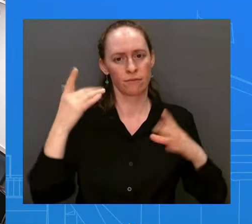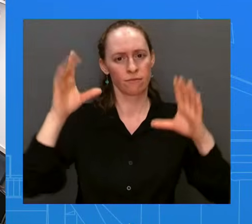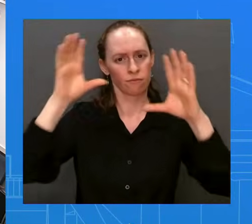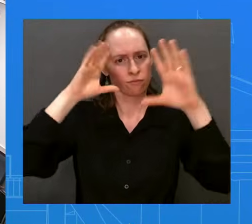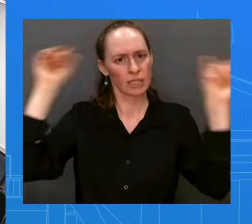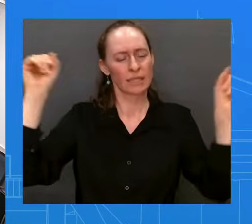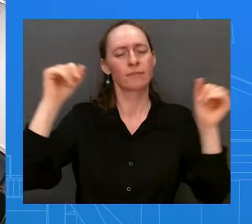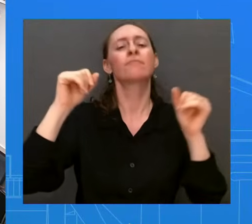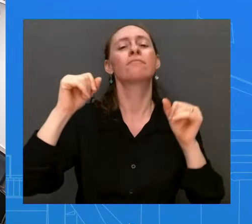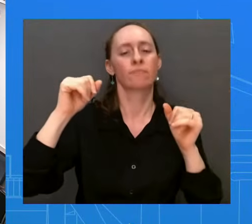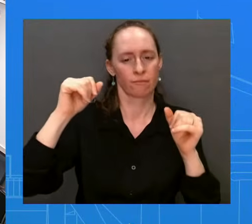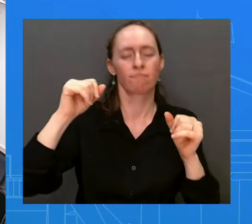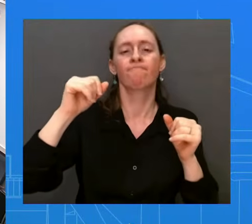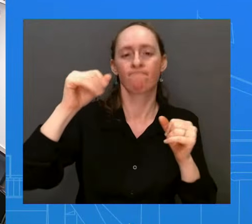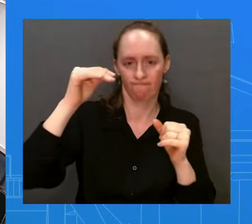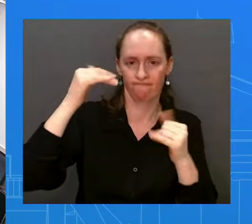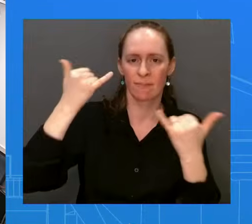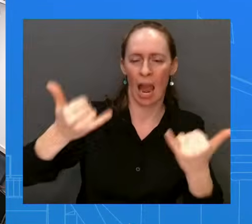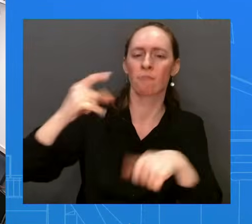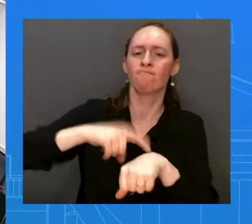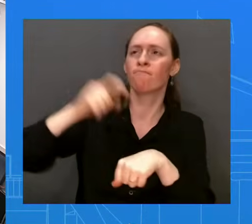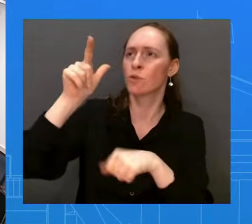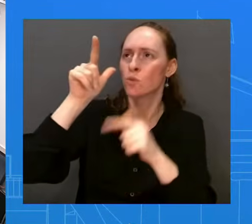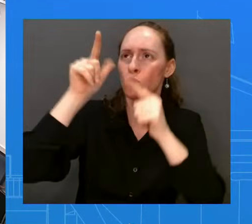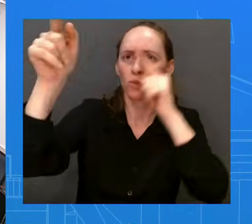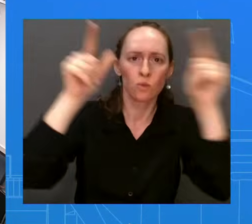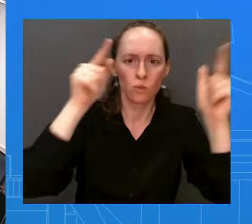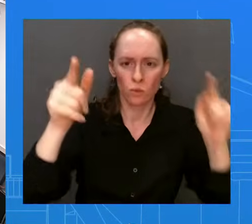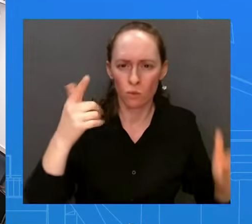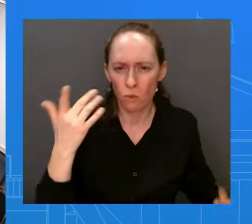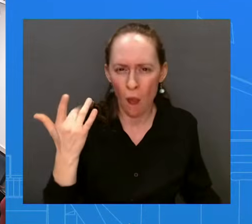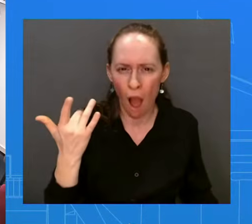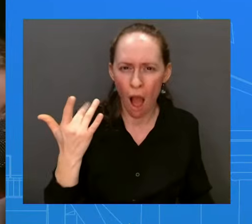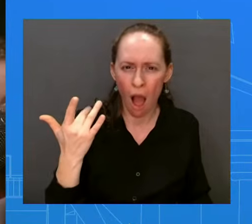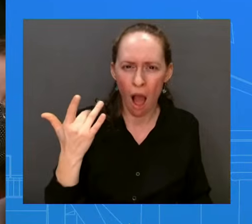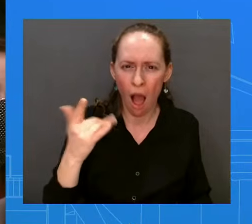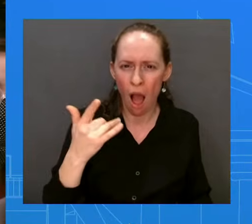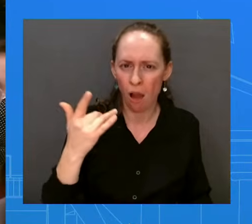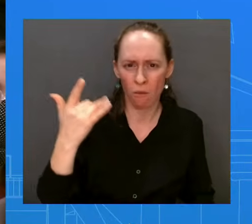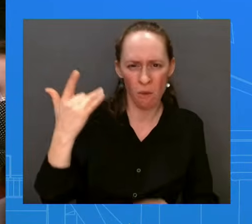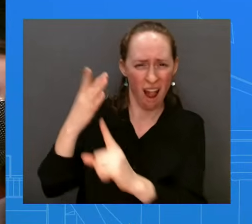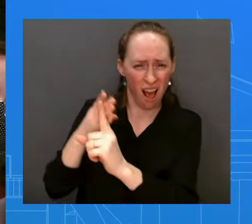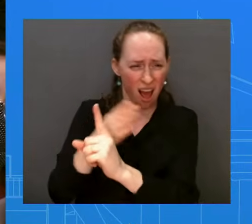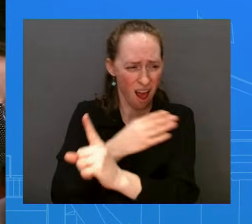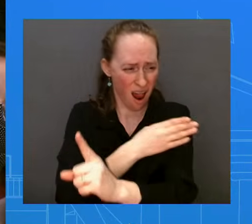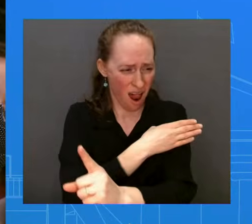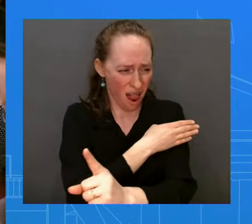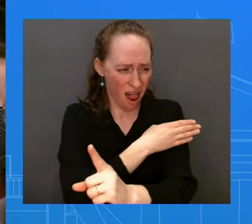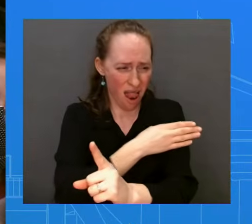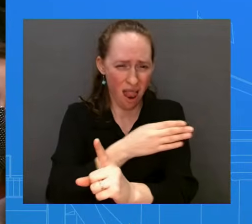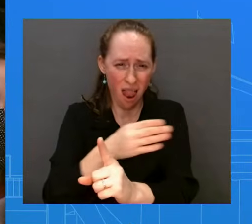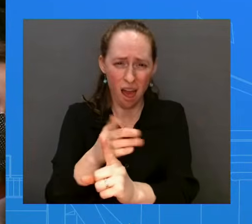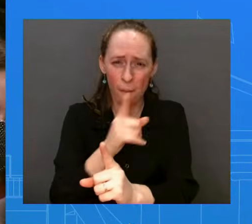and why there weren't any orders throughout 2021 or throughout 2022? Mr. Kirby: It's very -- it's very simple.